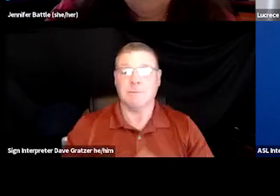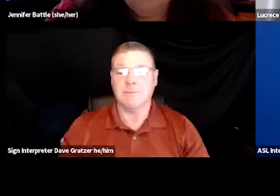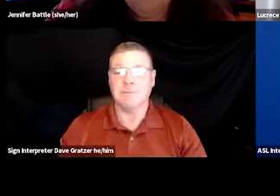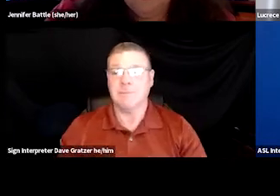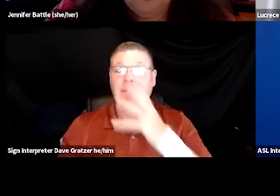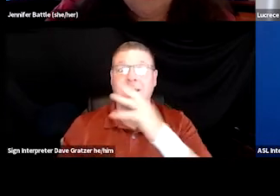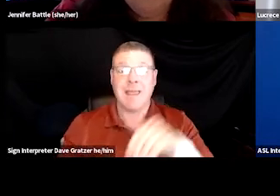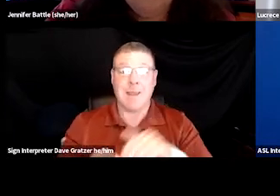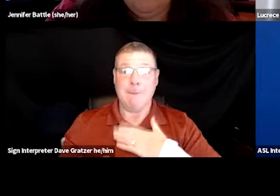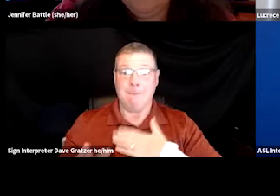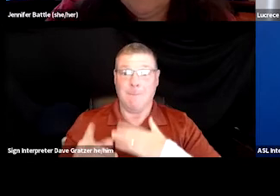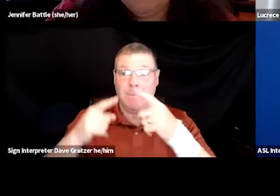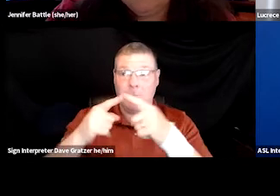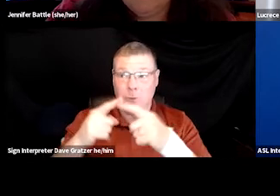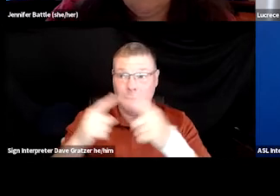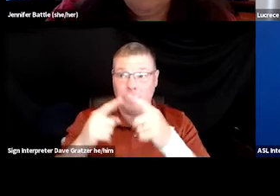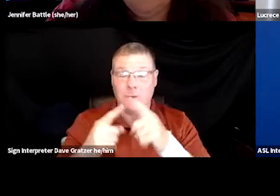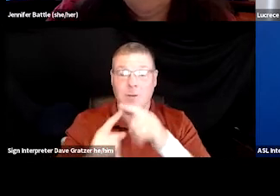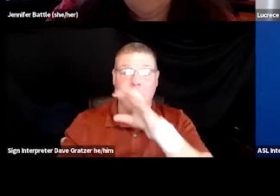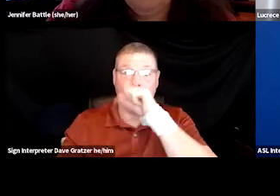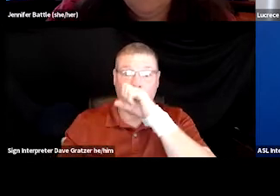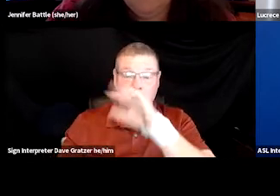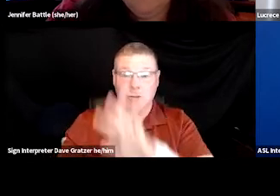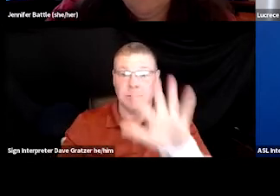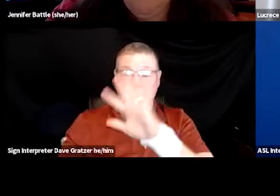In my little corner here of orange we are covering